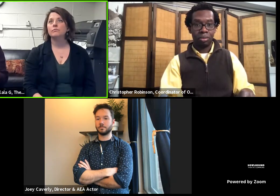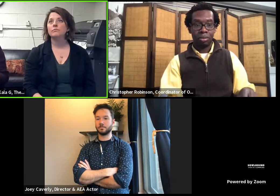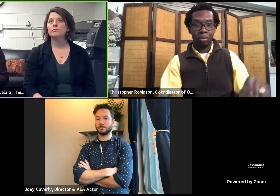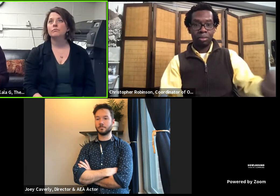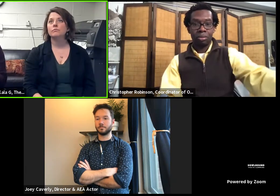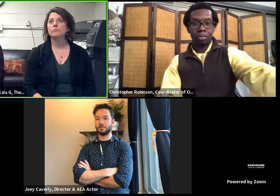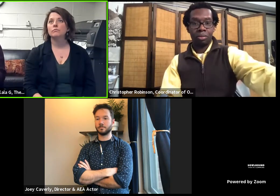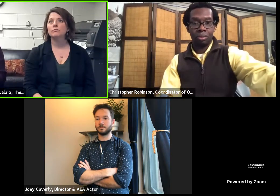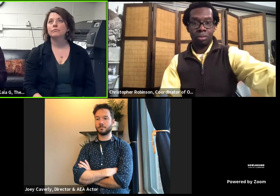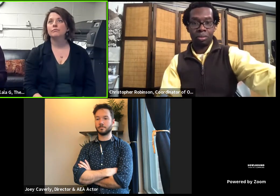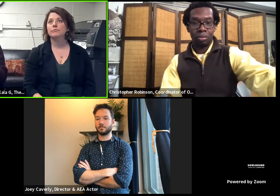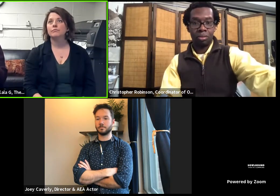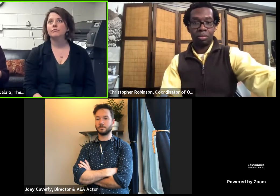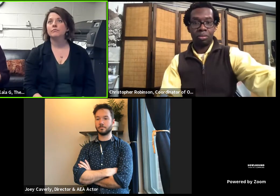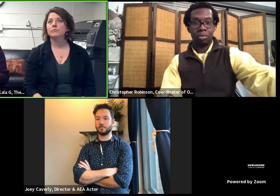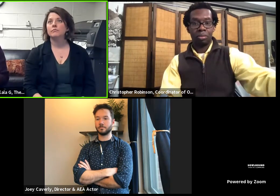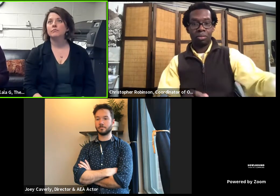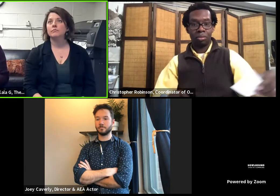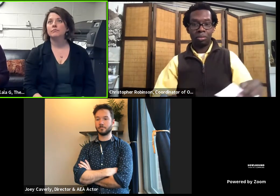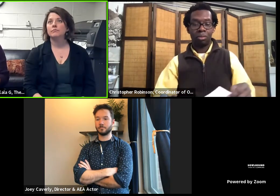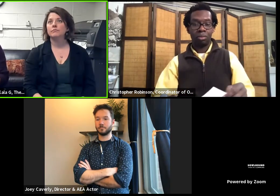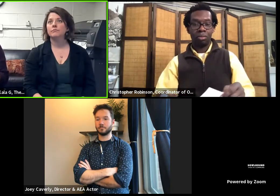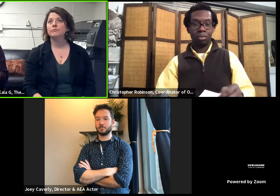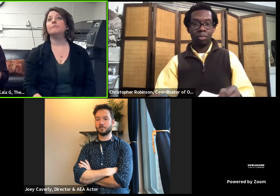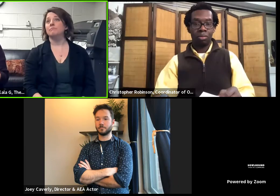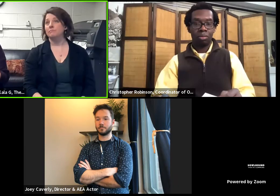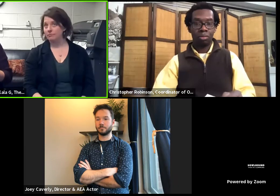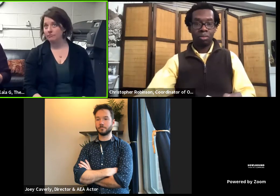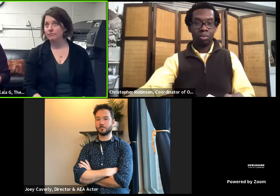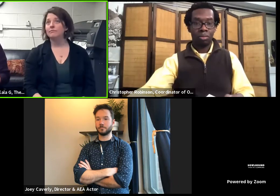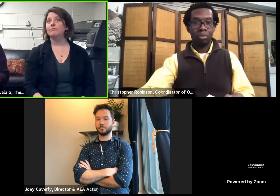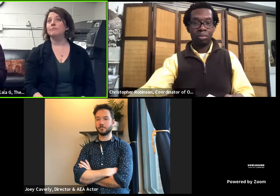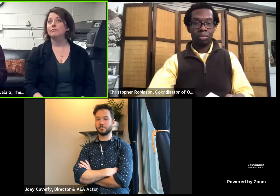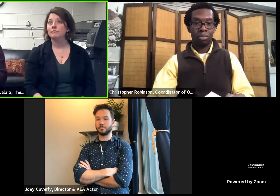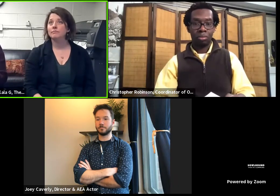and not all people who identify as deaf have the same needs,